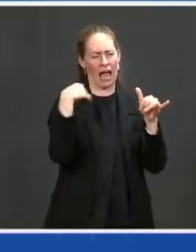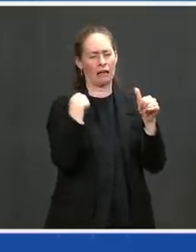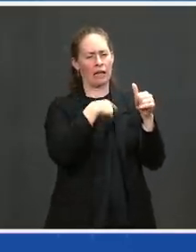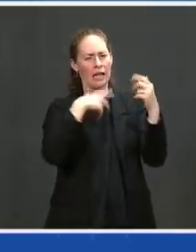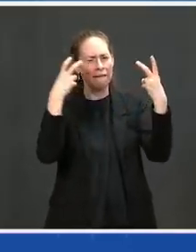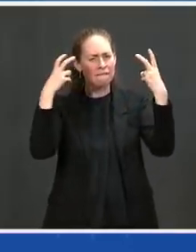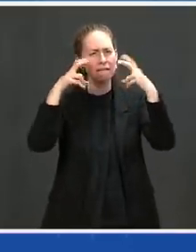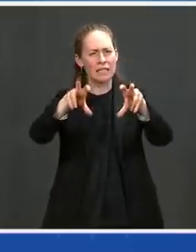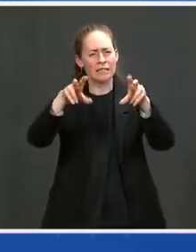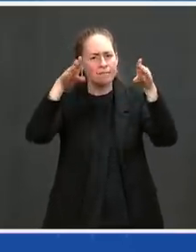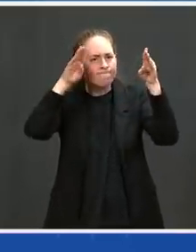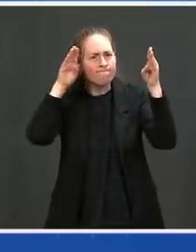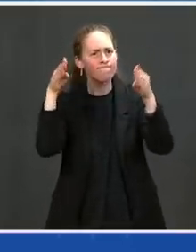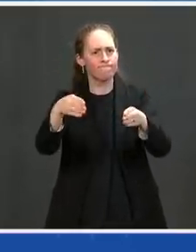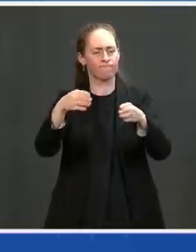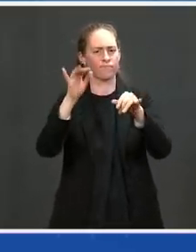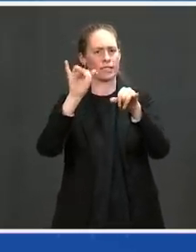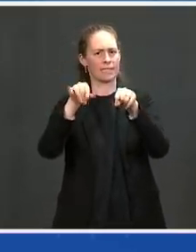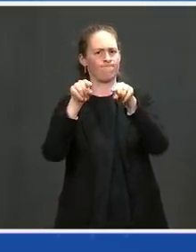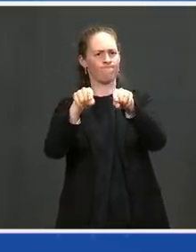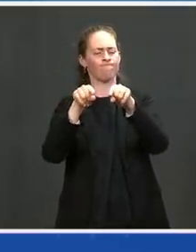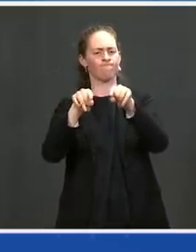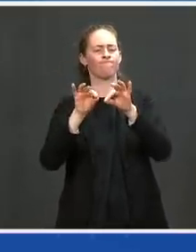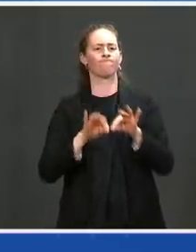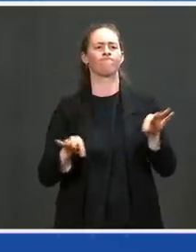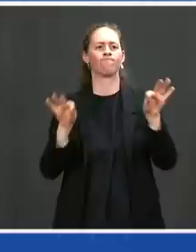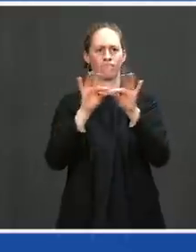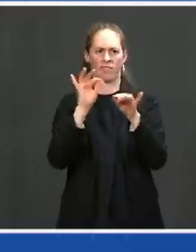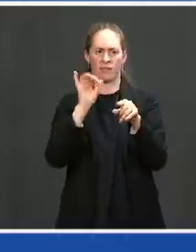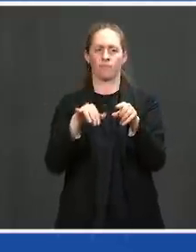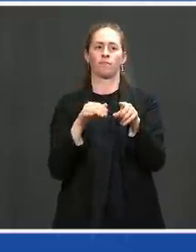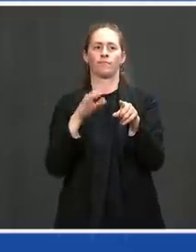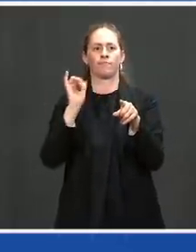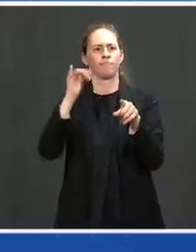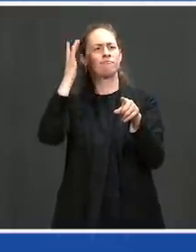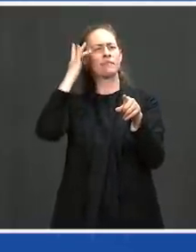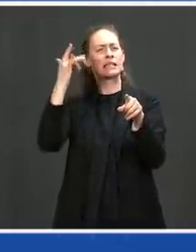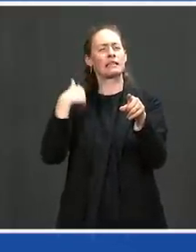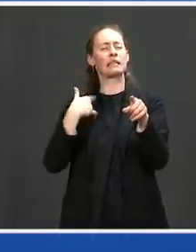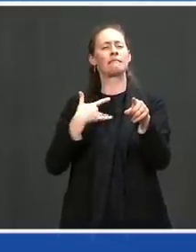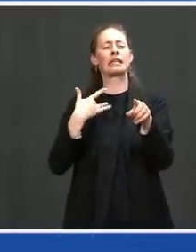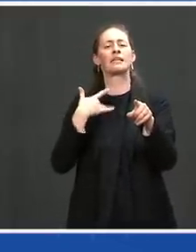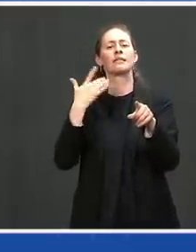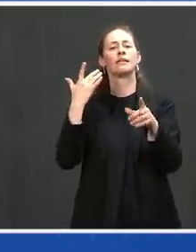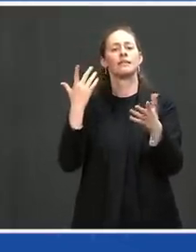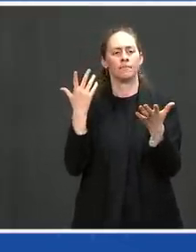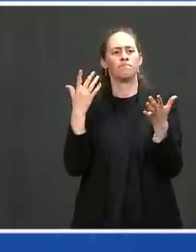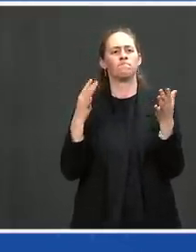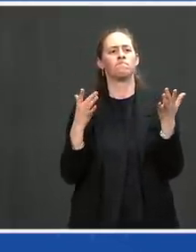One of the reasons why I've set up the -- the PAB [PCAST] -- the President's board with scientists